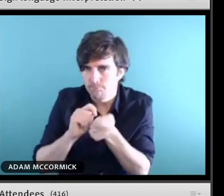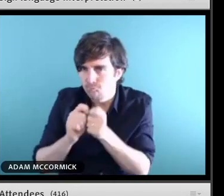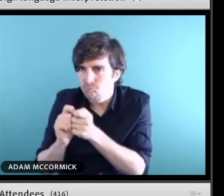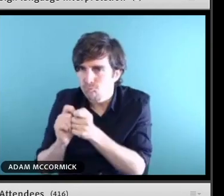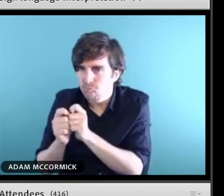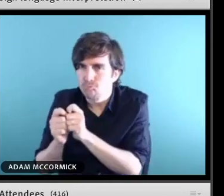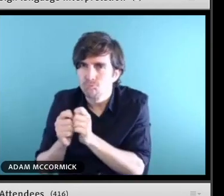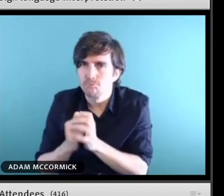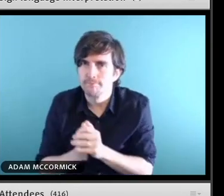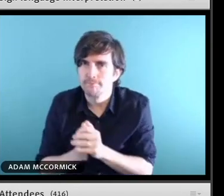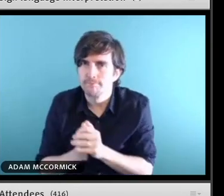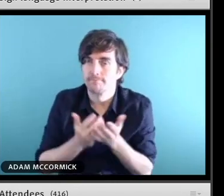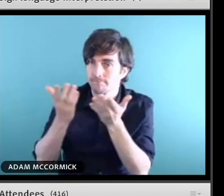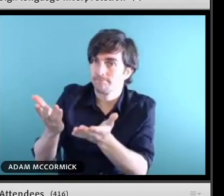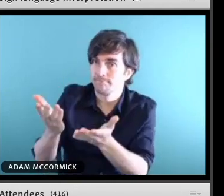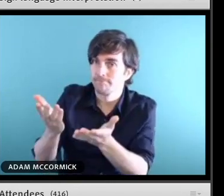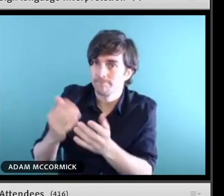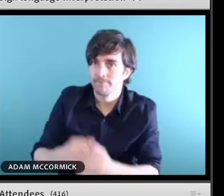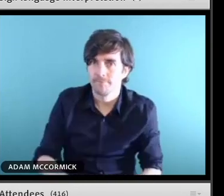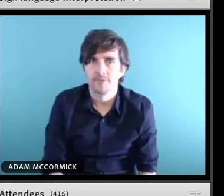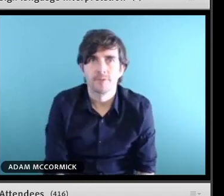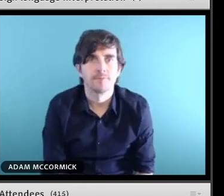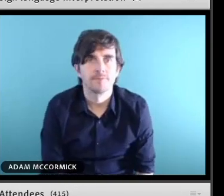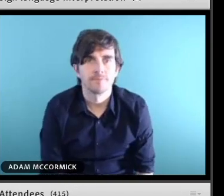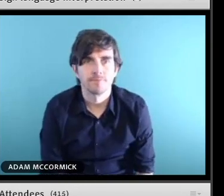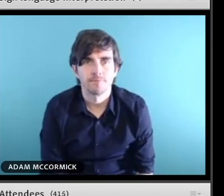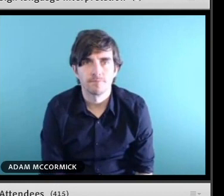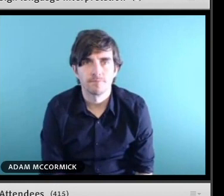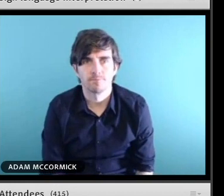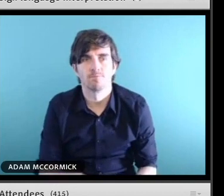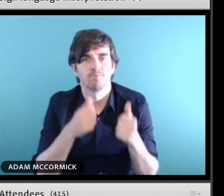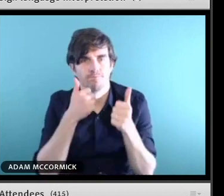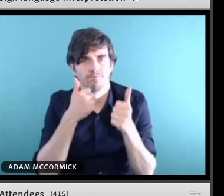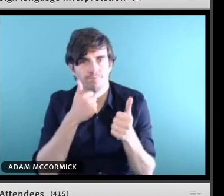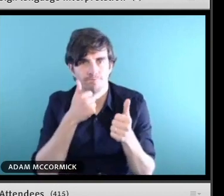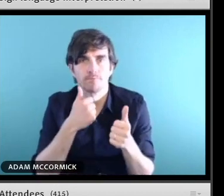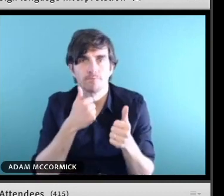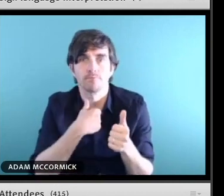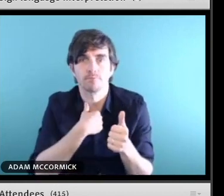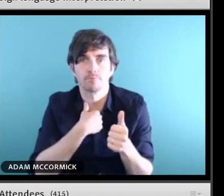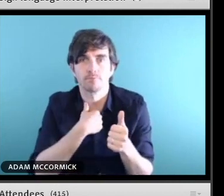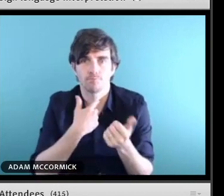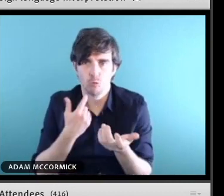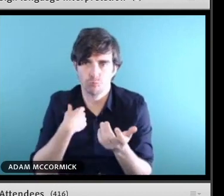you, Kirstin. And now to Angharad. >> ANGHARAD LAING: Thank you, Mirela and thank